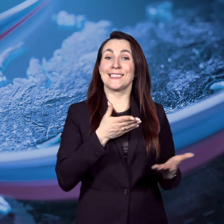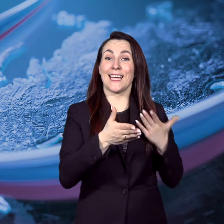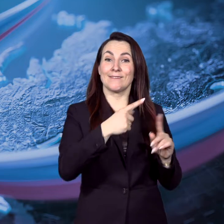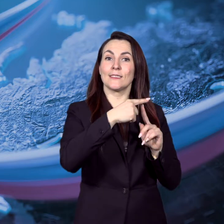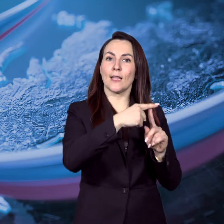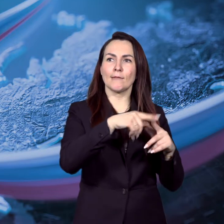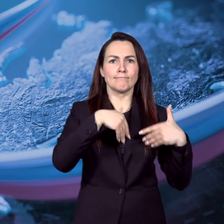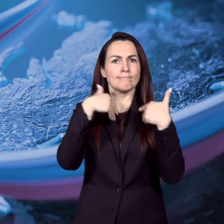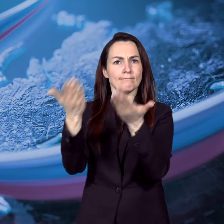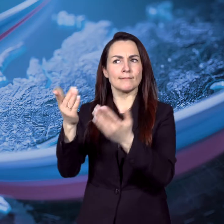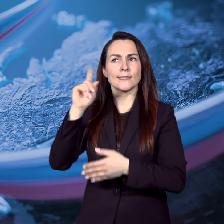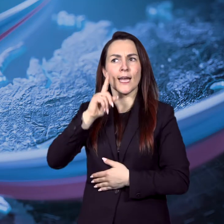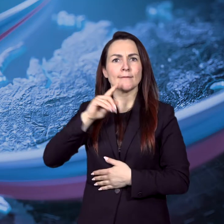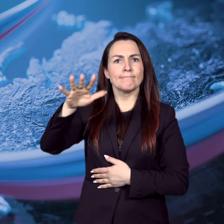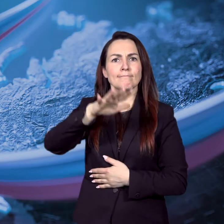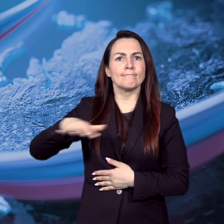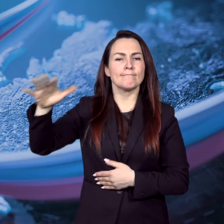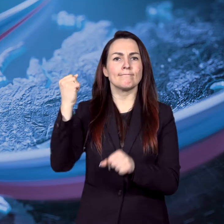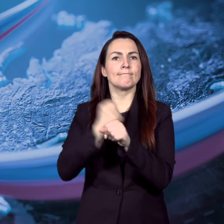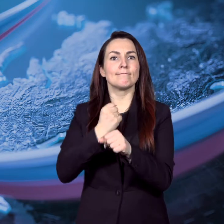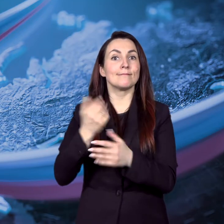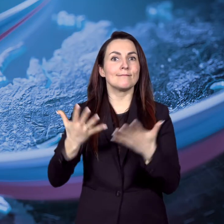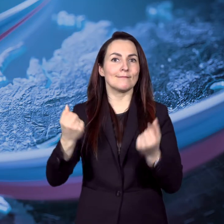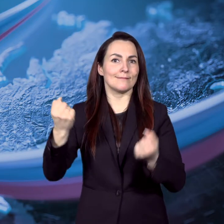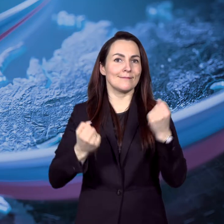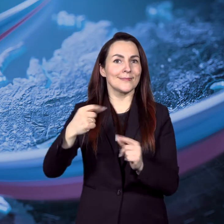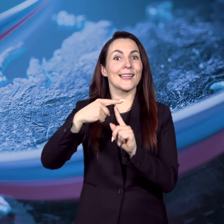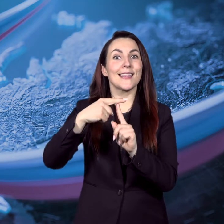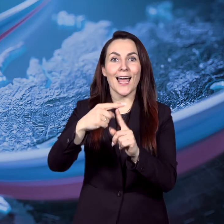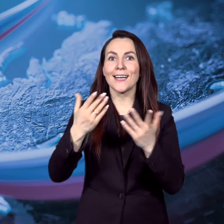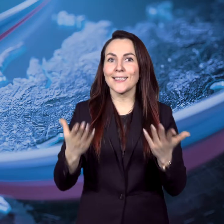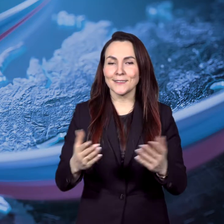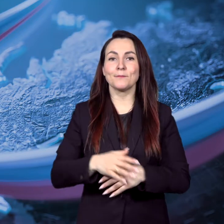The Yandex service has a whole area of employment for the deaf in a taxi.